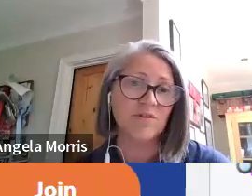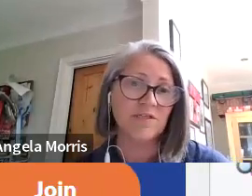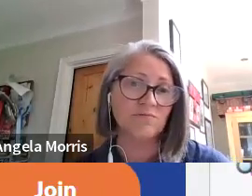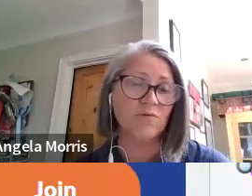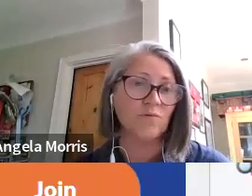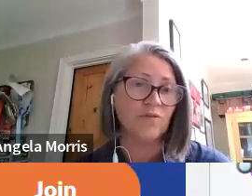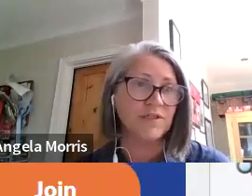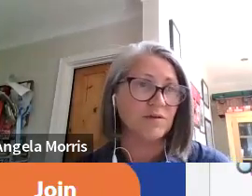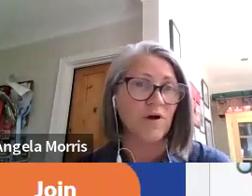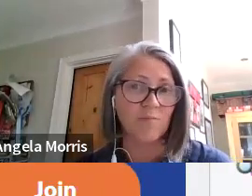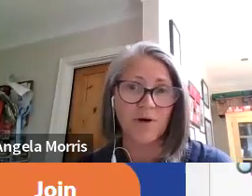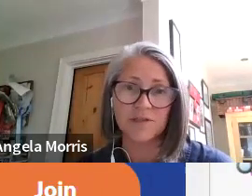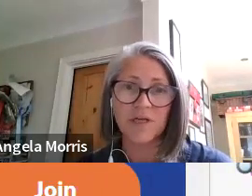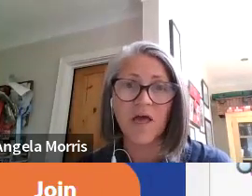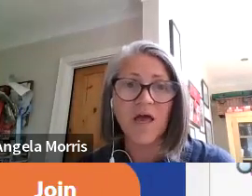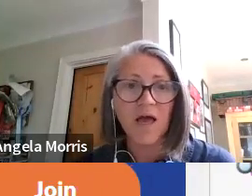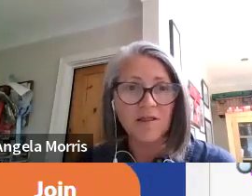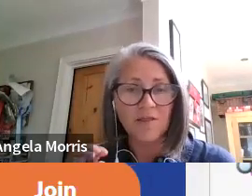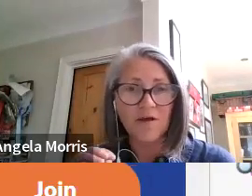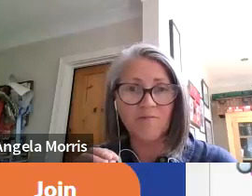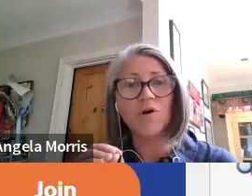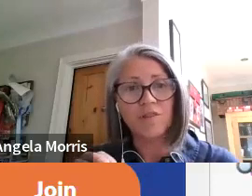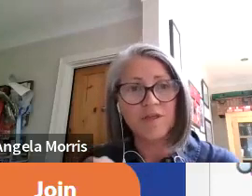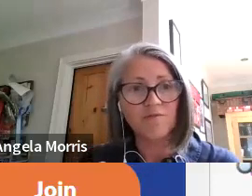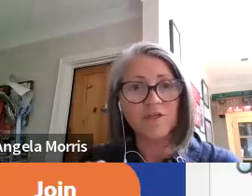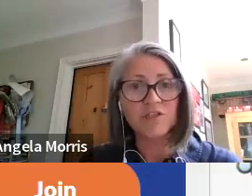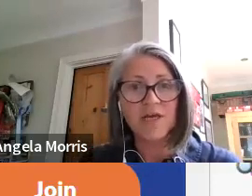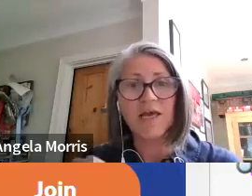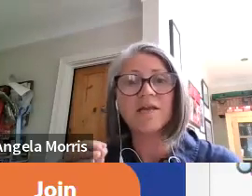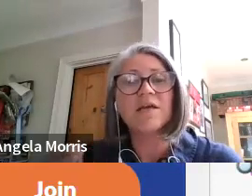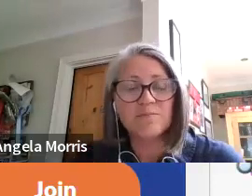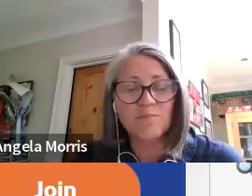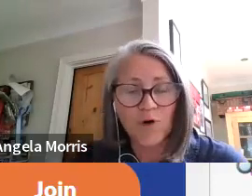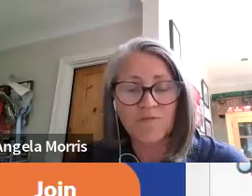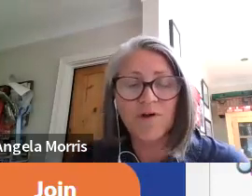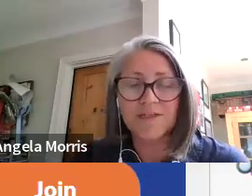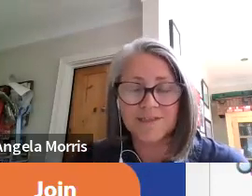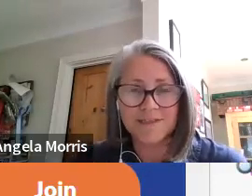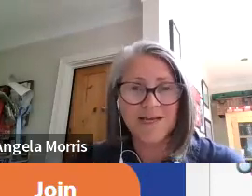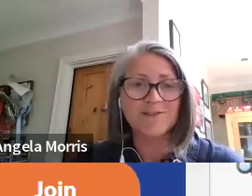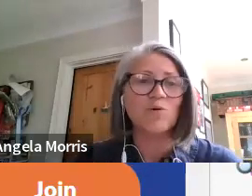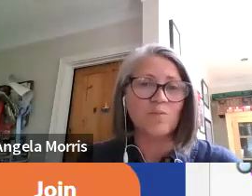These are all things that will help us. I've put the information in. It's brief and it's understandable.